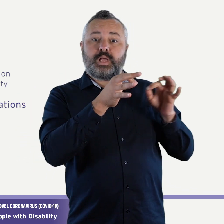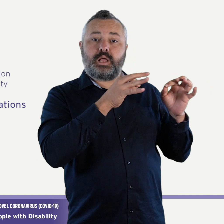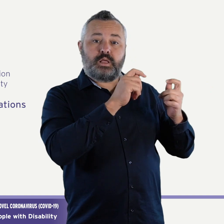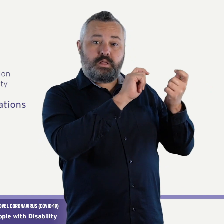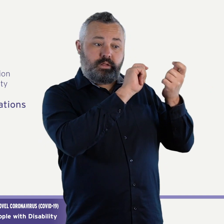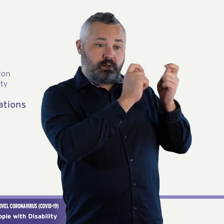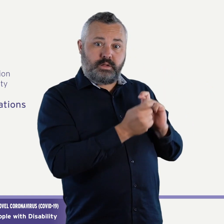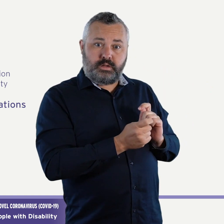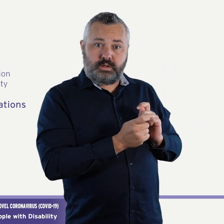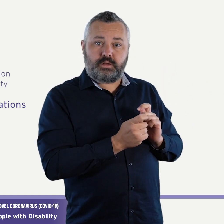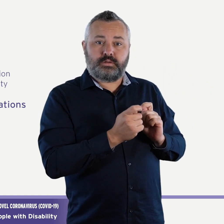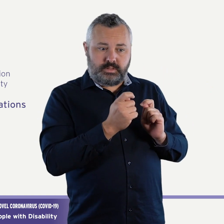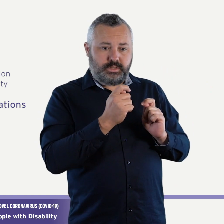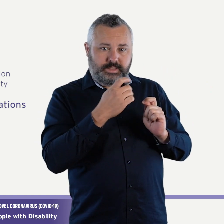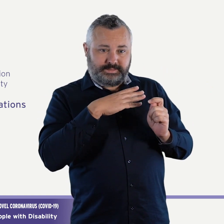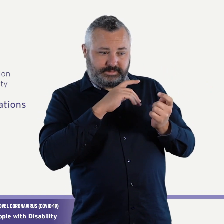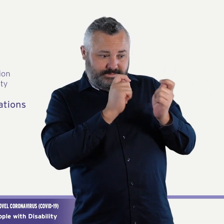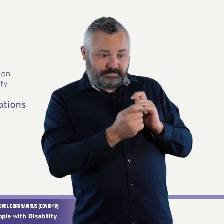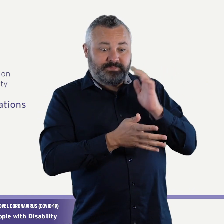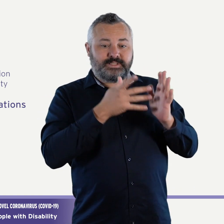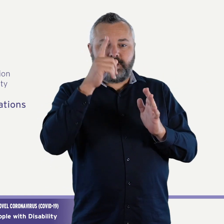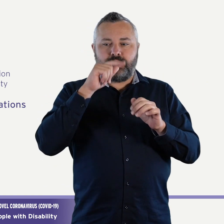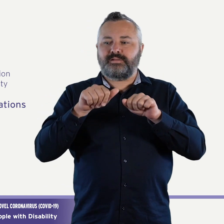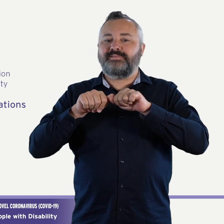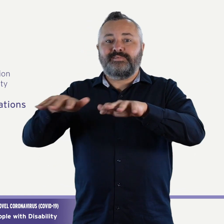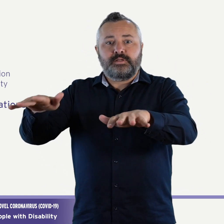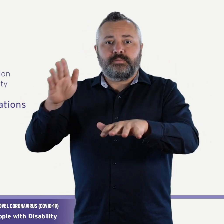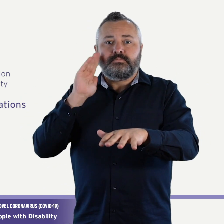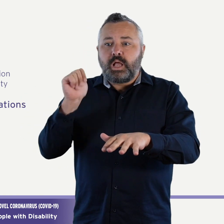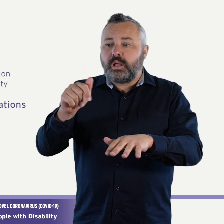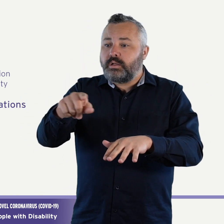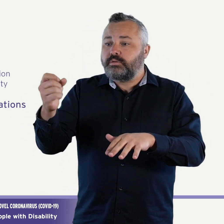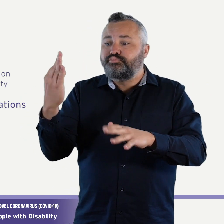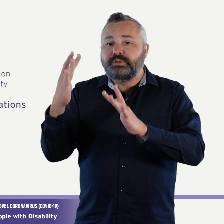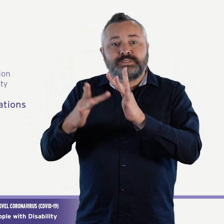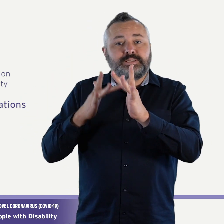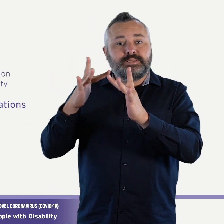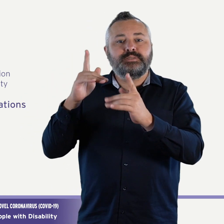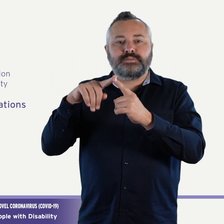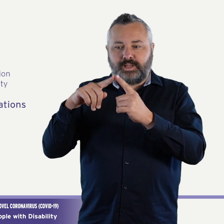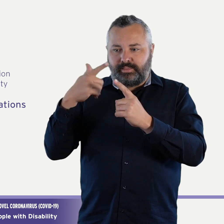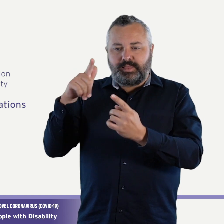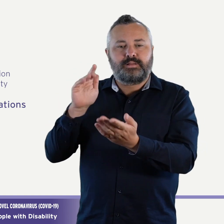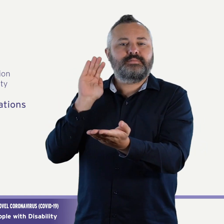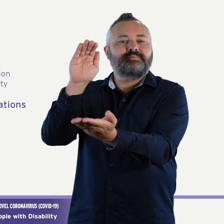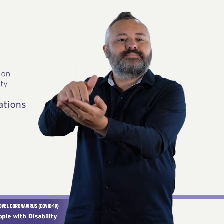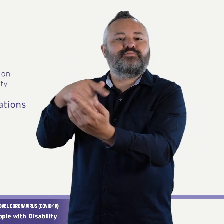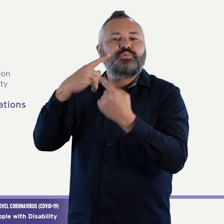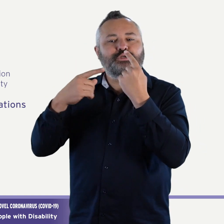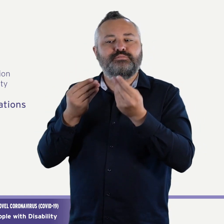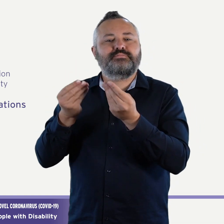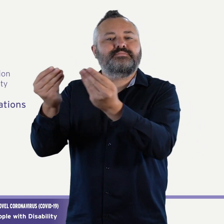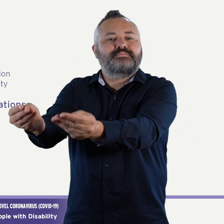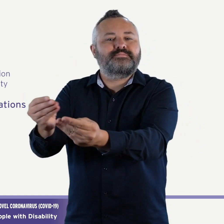Adopt alternative measures for dissemination of information to people who do not have access to internet.